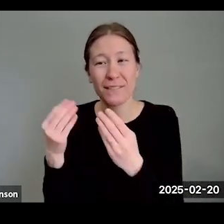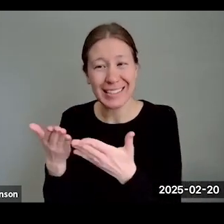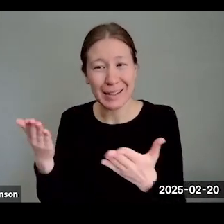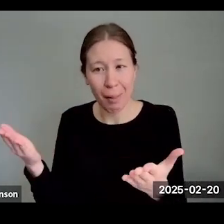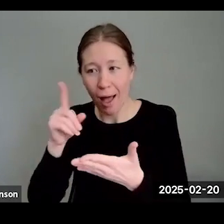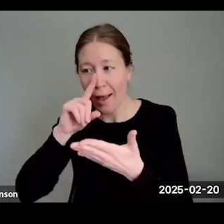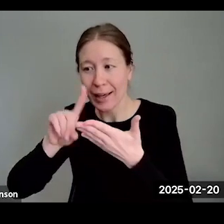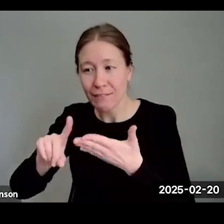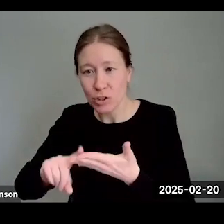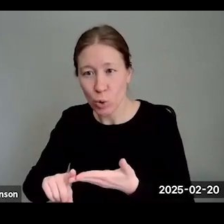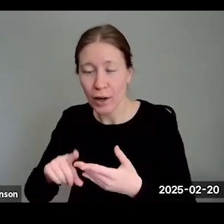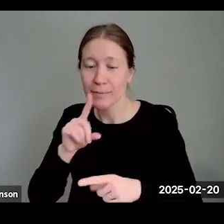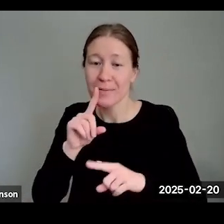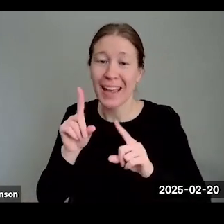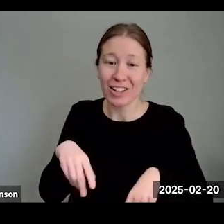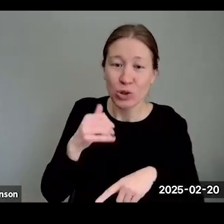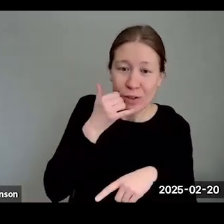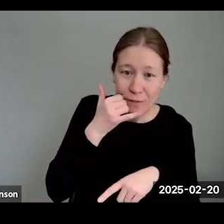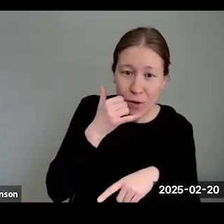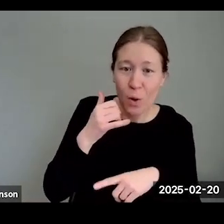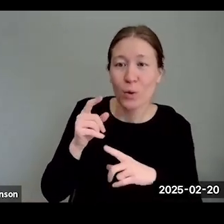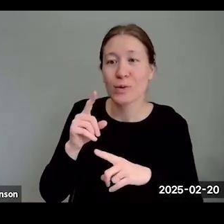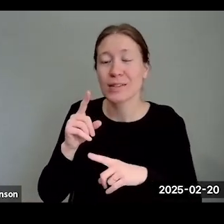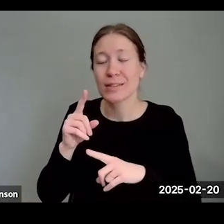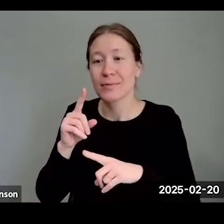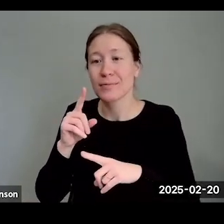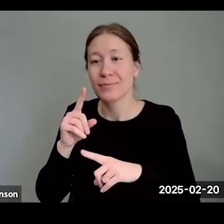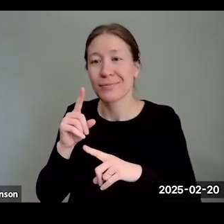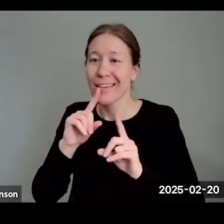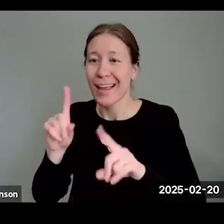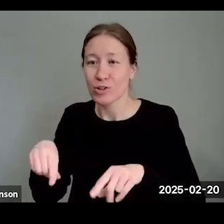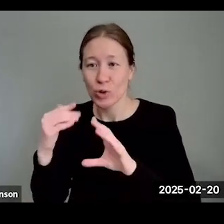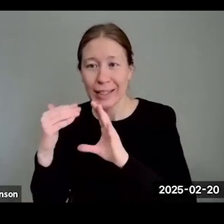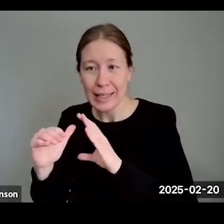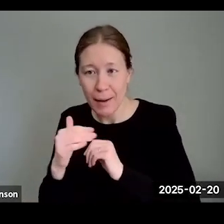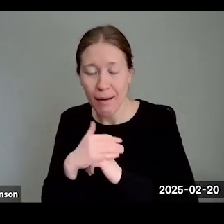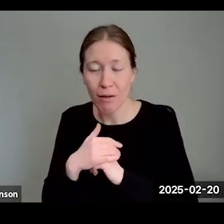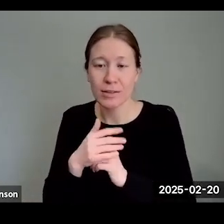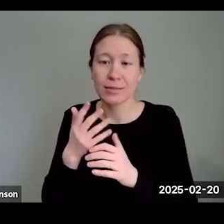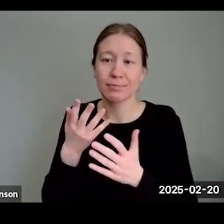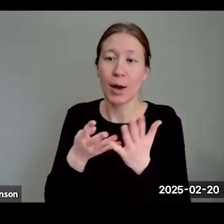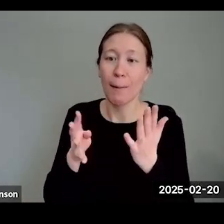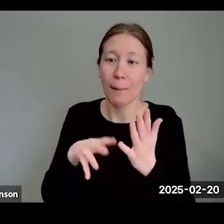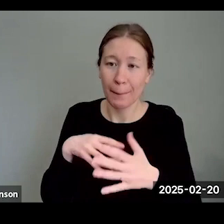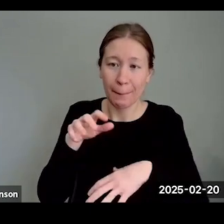answering the phones and email inquiries, scheduling appointments, checking the mail,